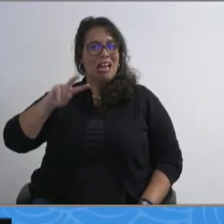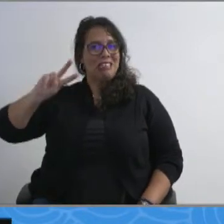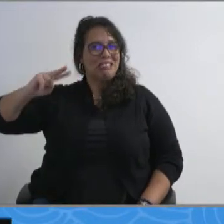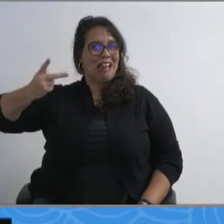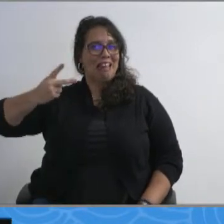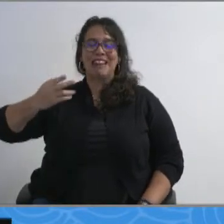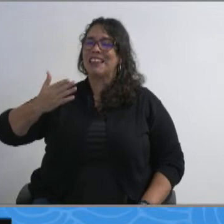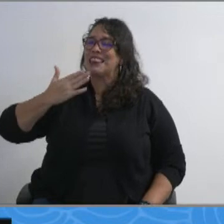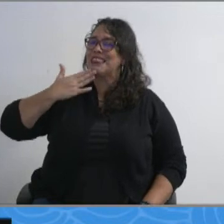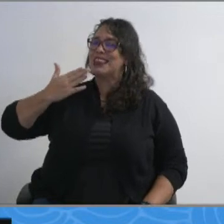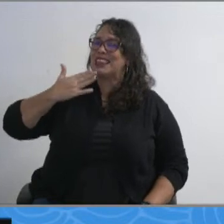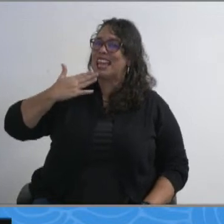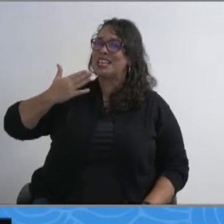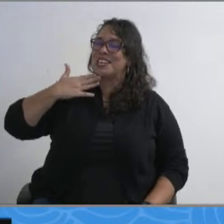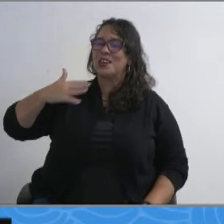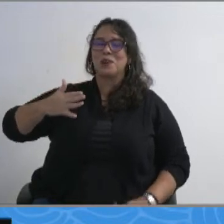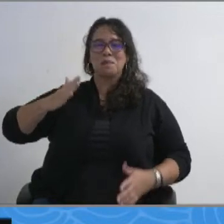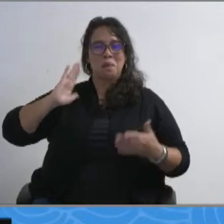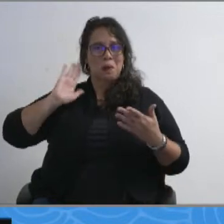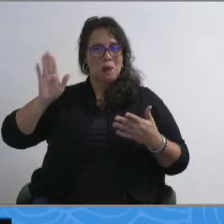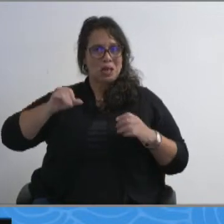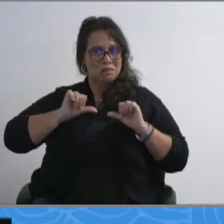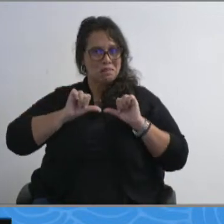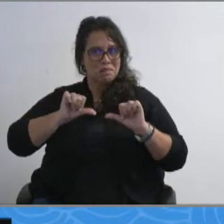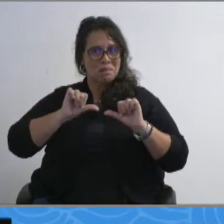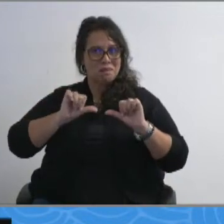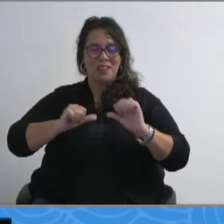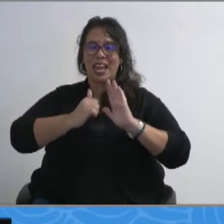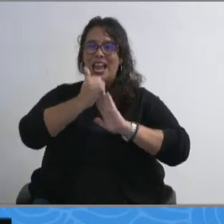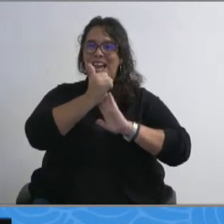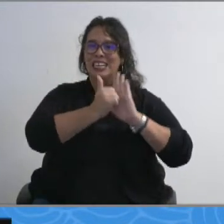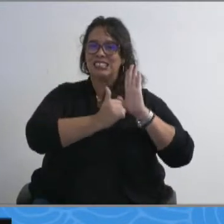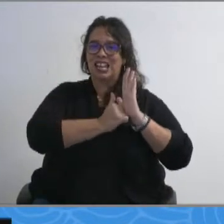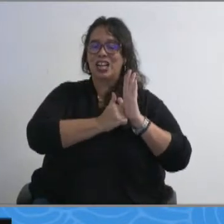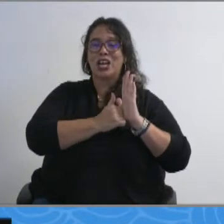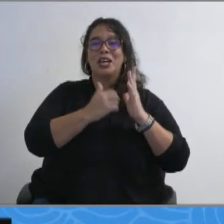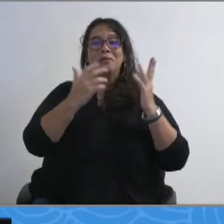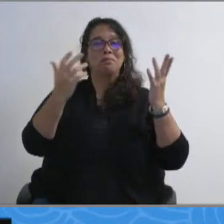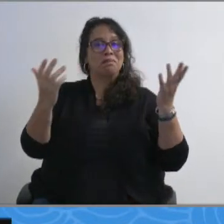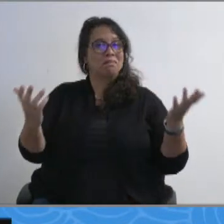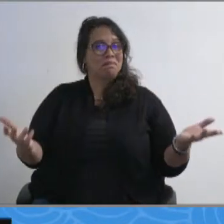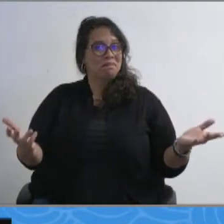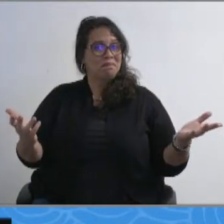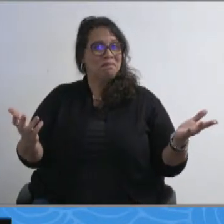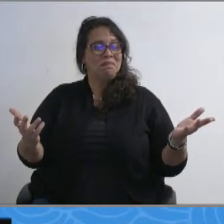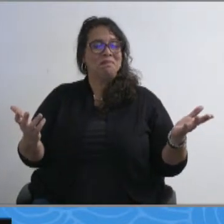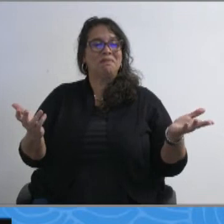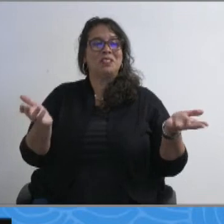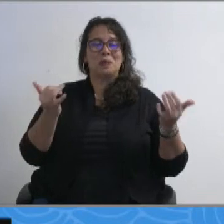So, we will go ahead and continue with our agenda. And so, without further ado,